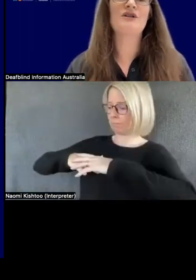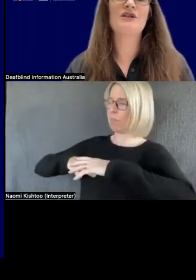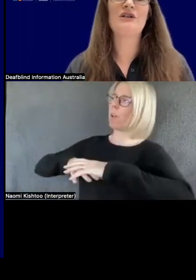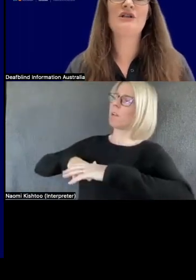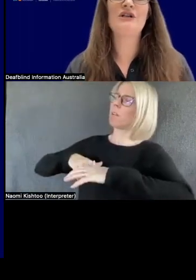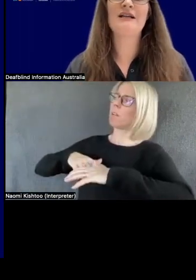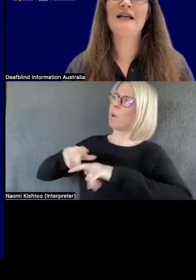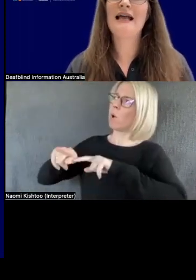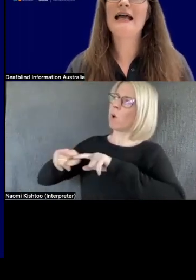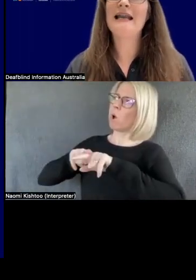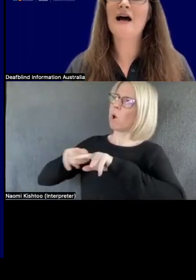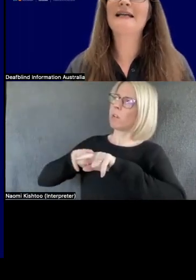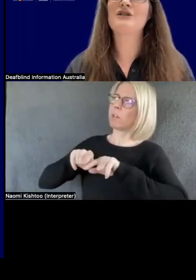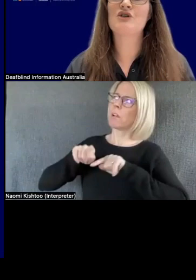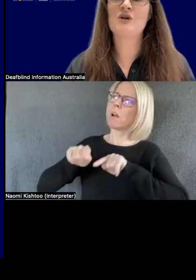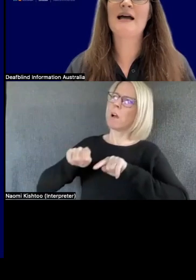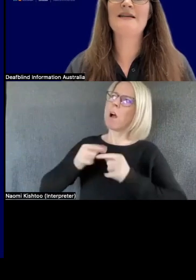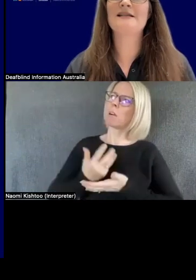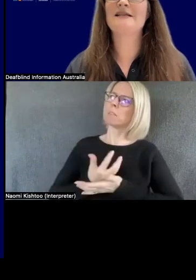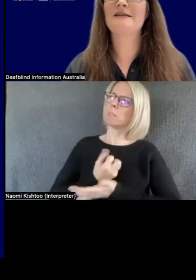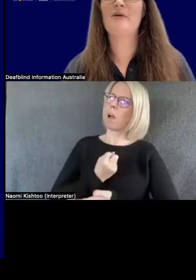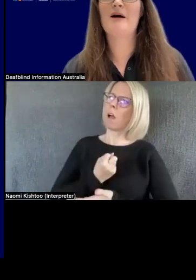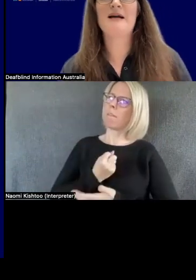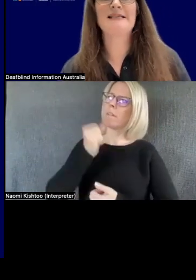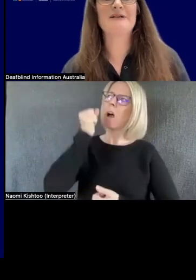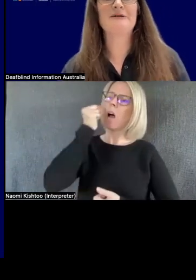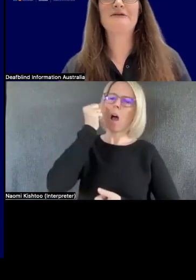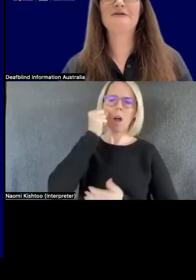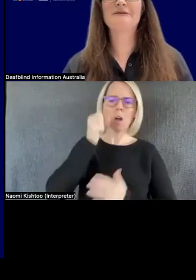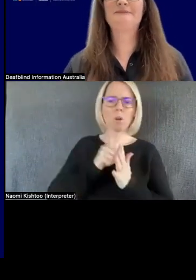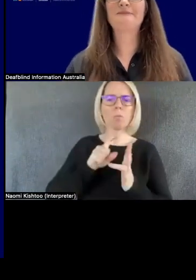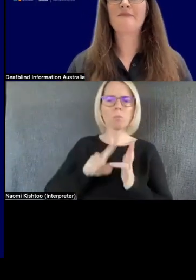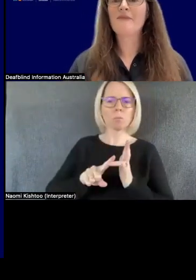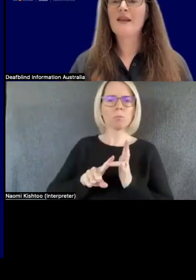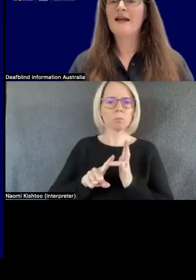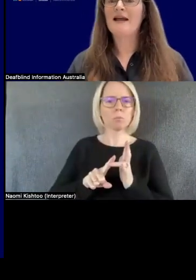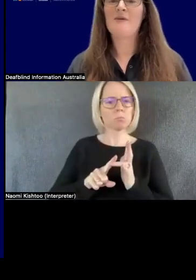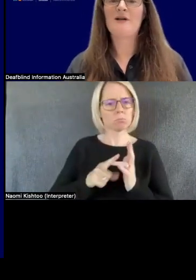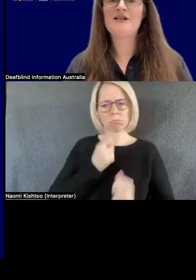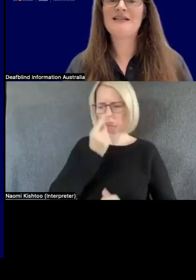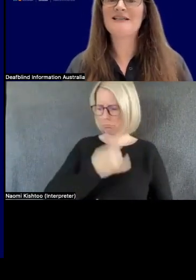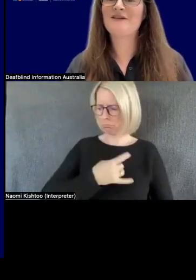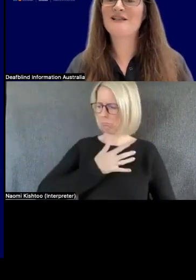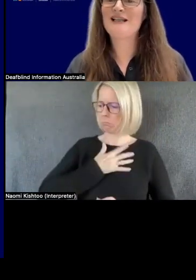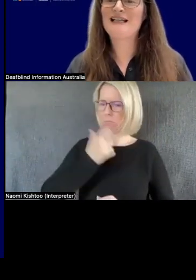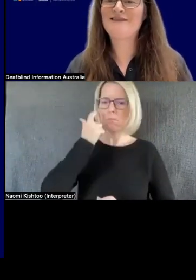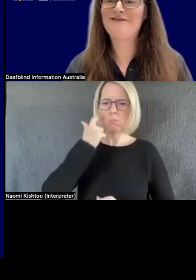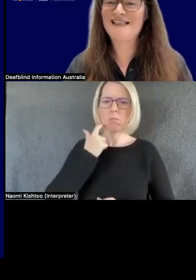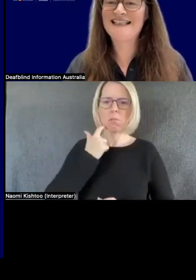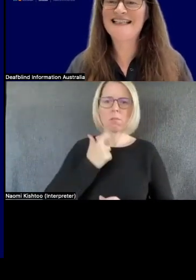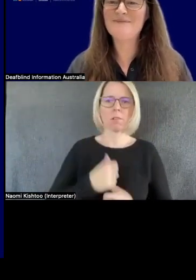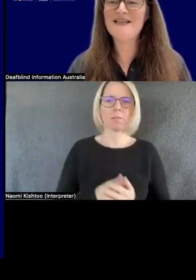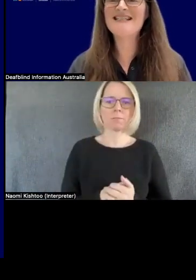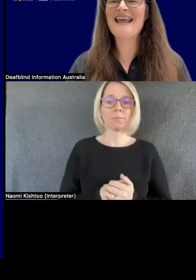to do and I can try this by myself”. Apologies for the slightly fuzzy image